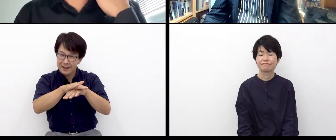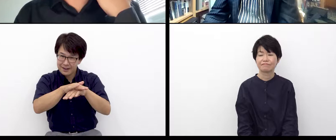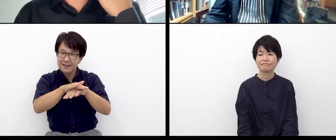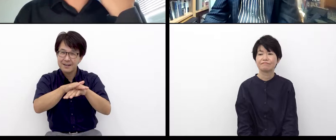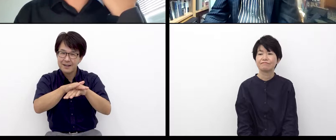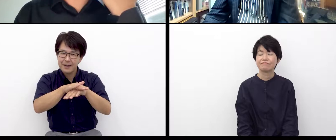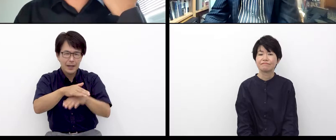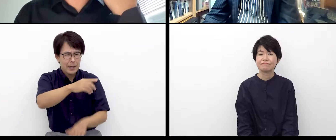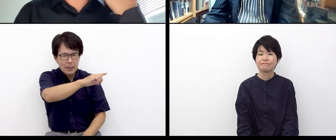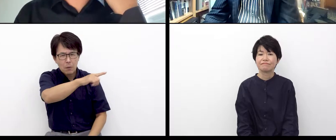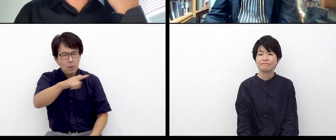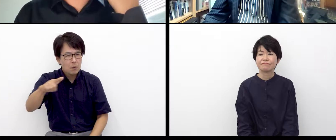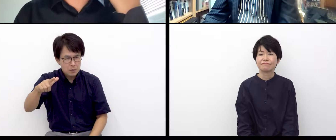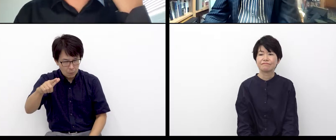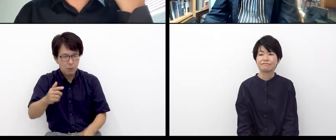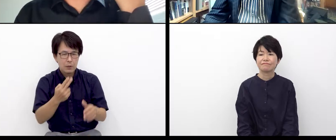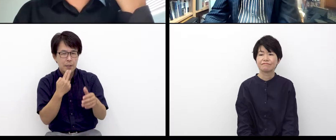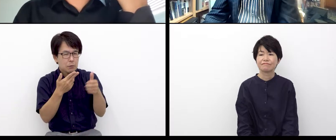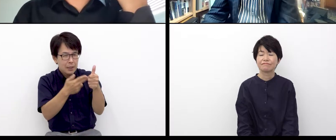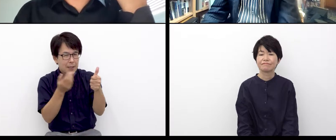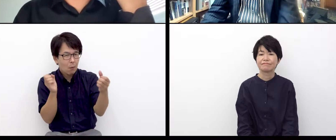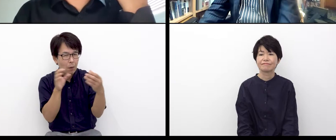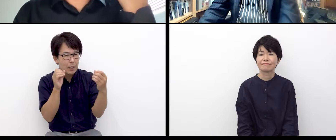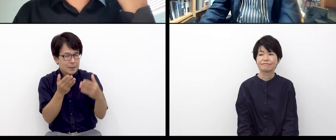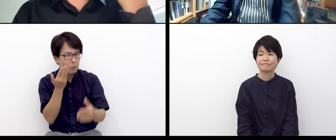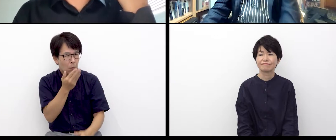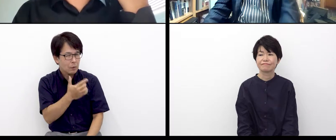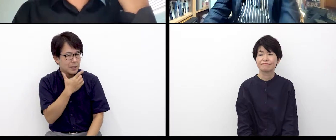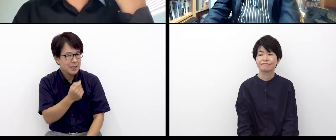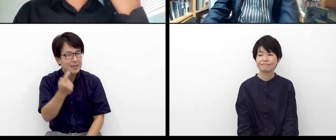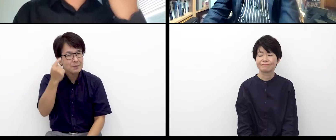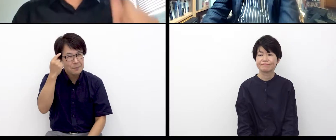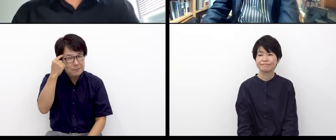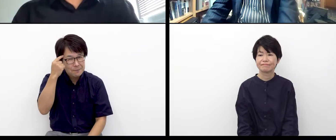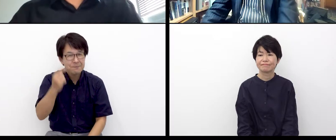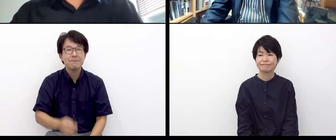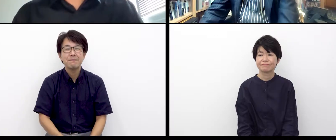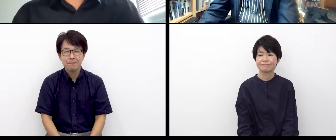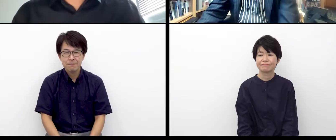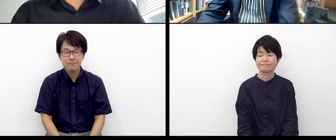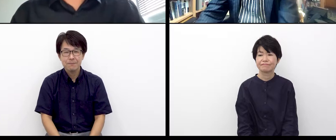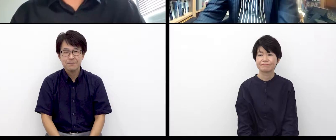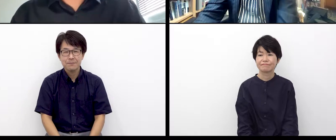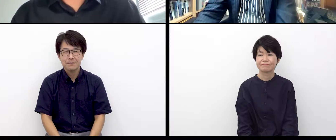from an outside perspective.